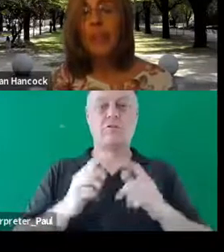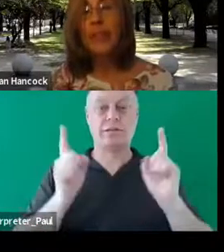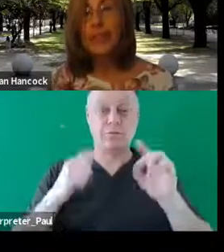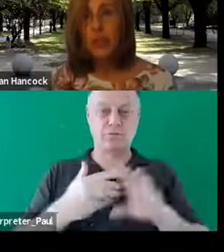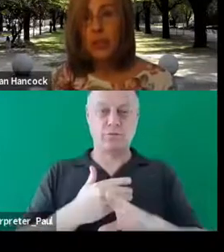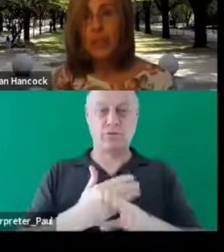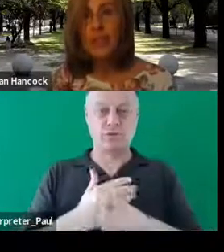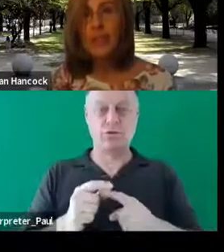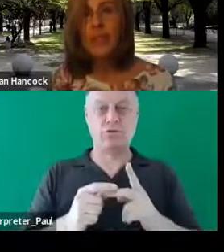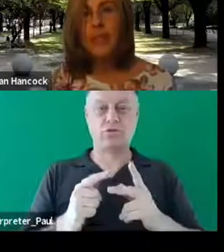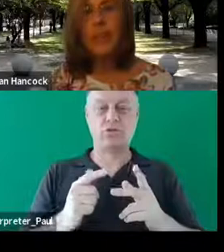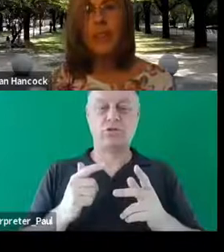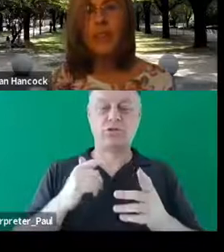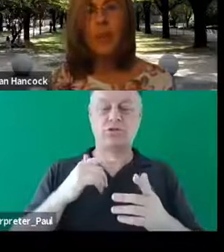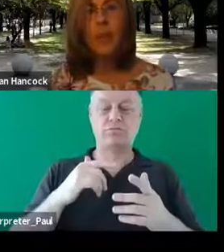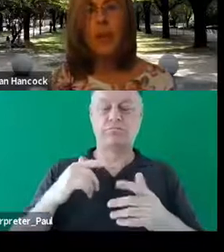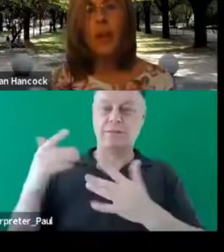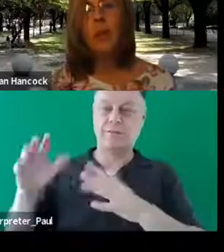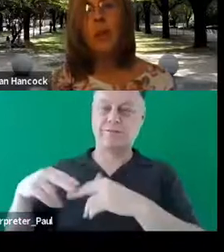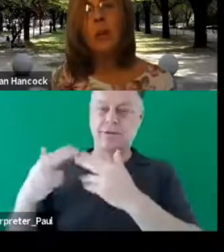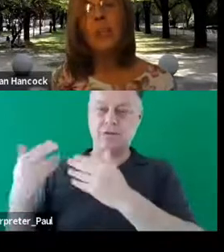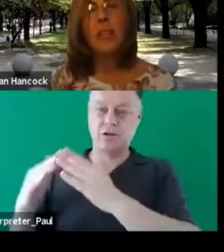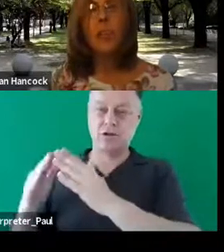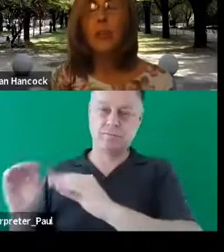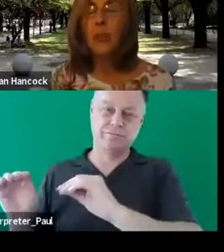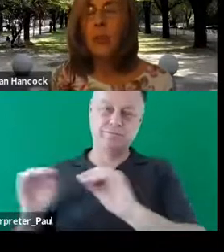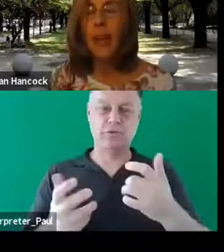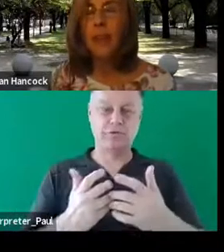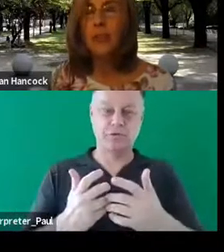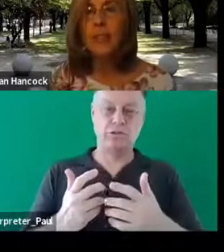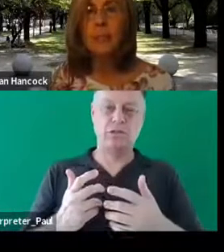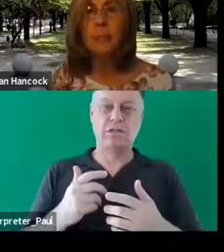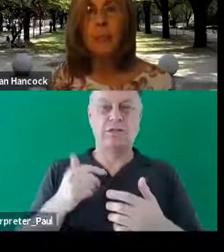their social adjustment and having someone reliable to contact who knew the ANU’s systems.